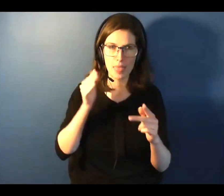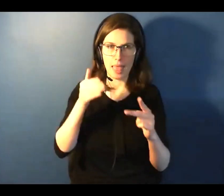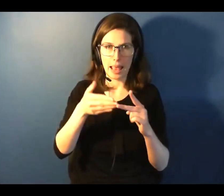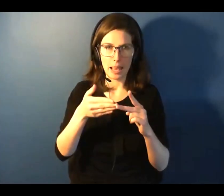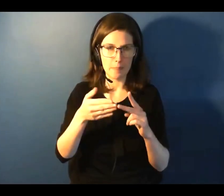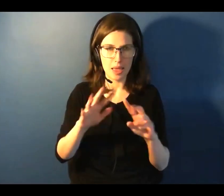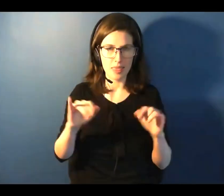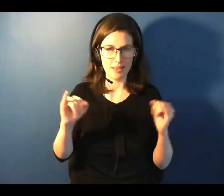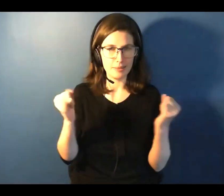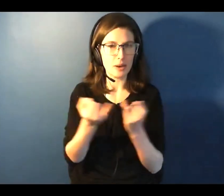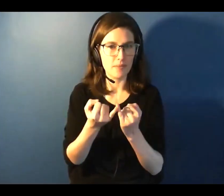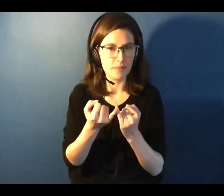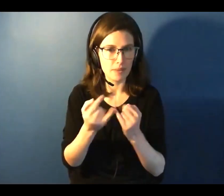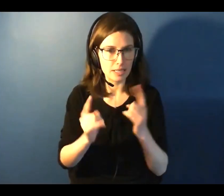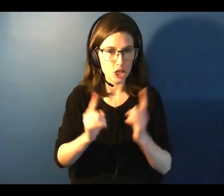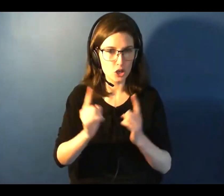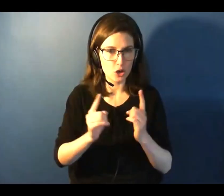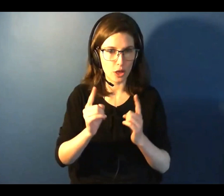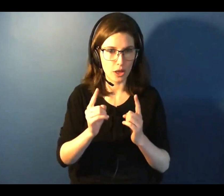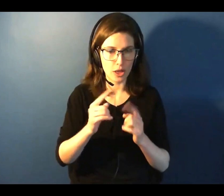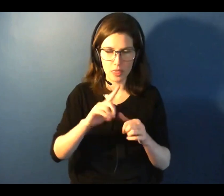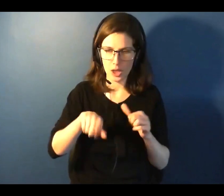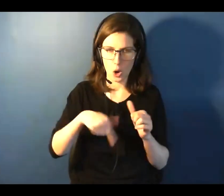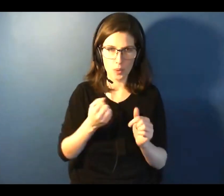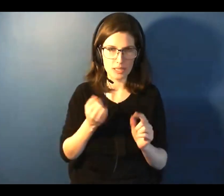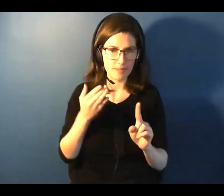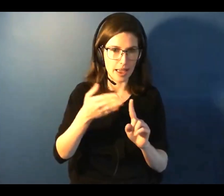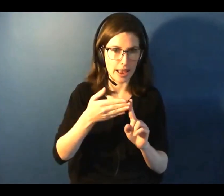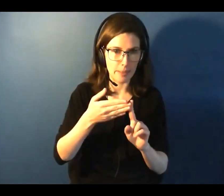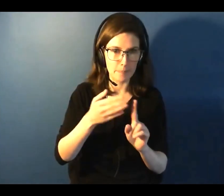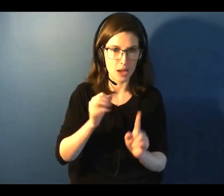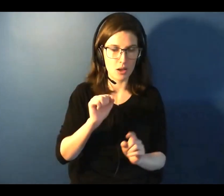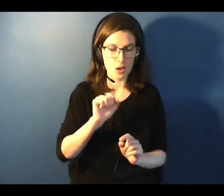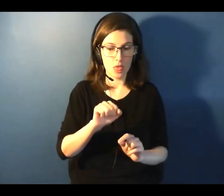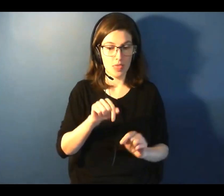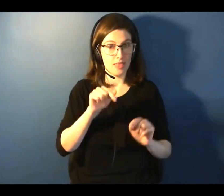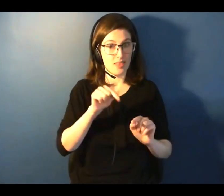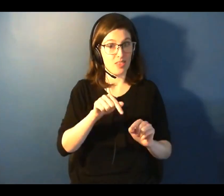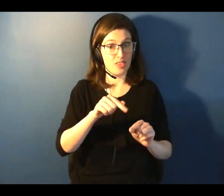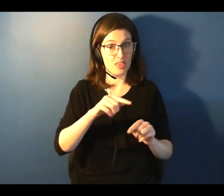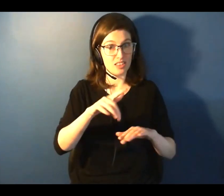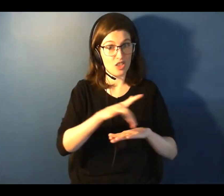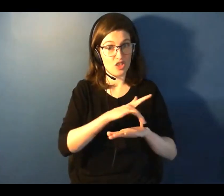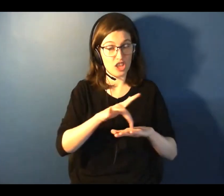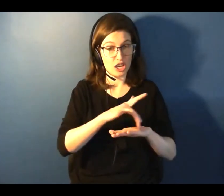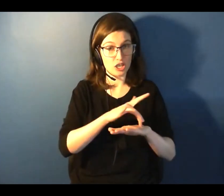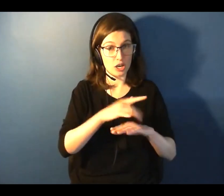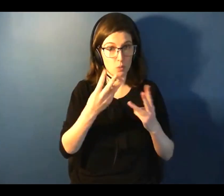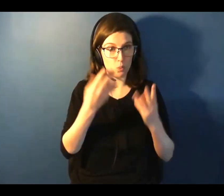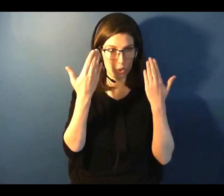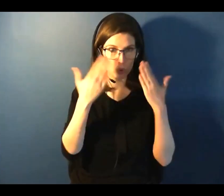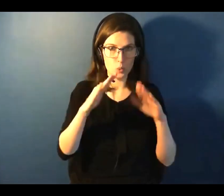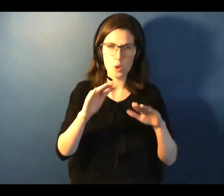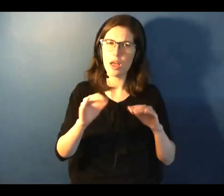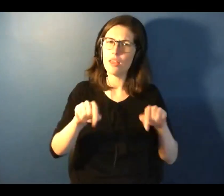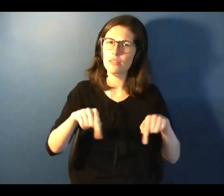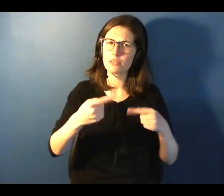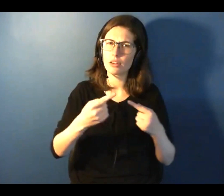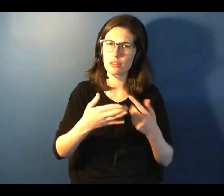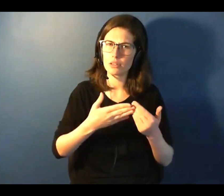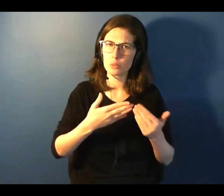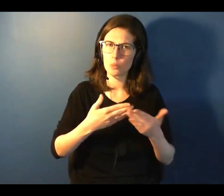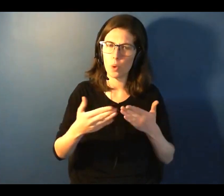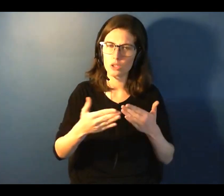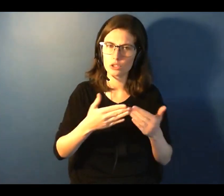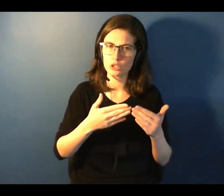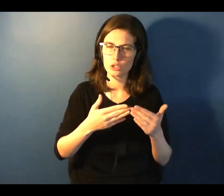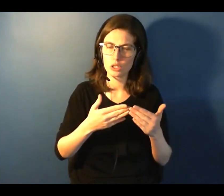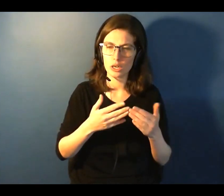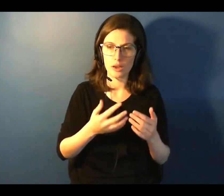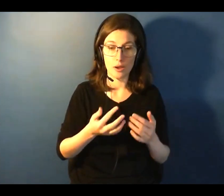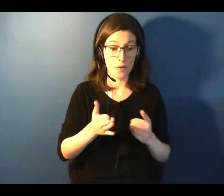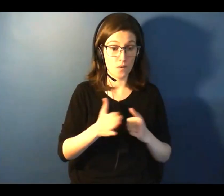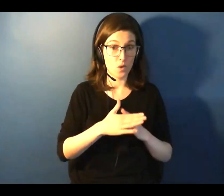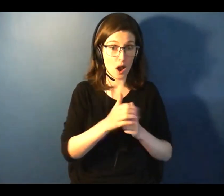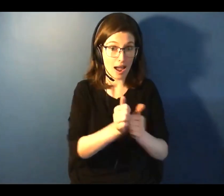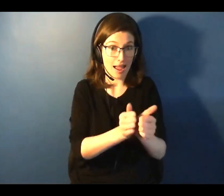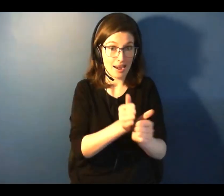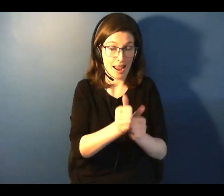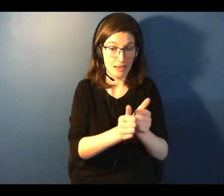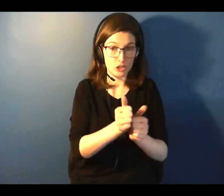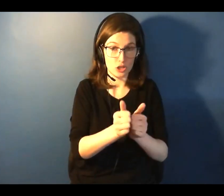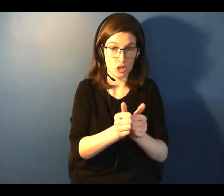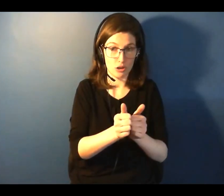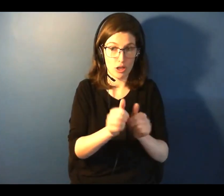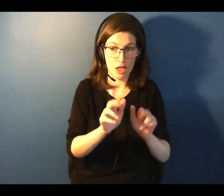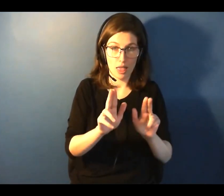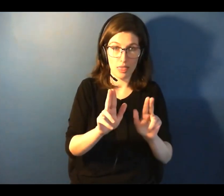moment. So the challenge of the work is really for an actor to be able to live that